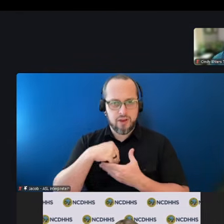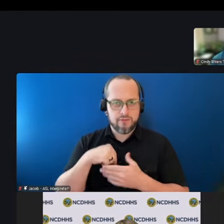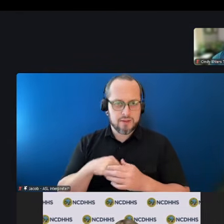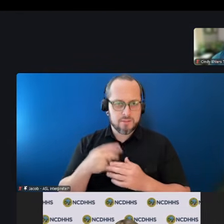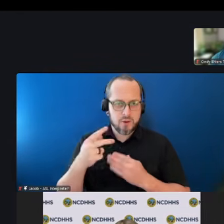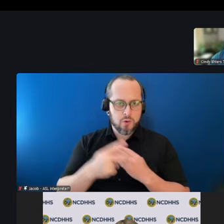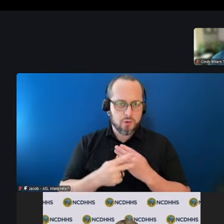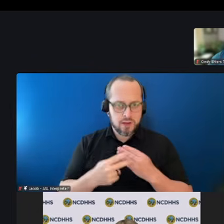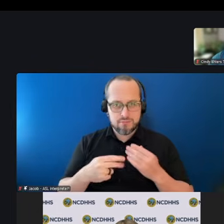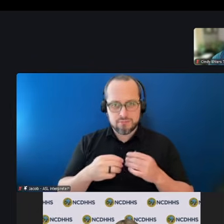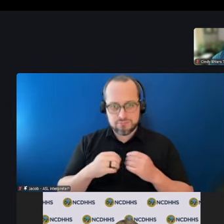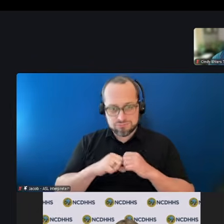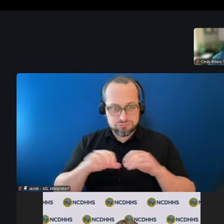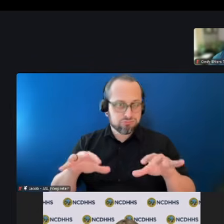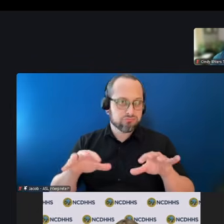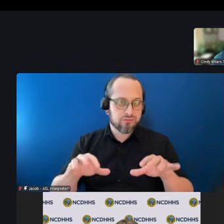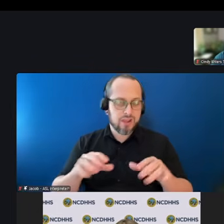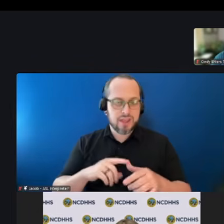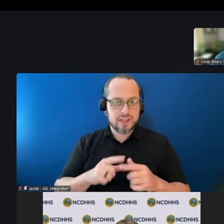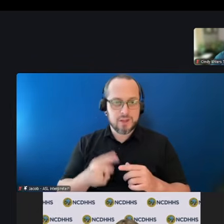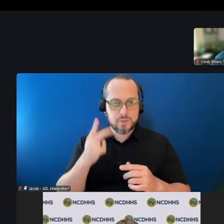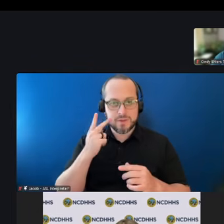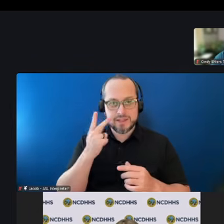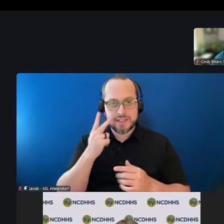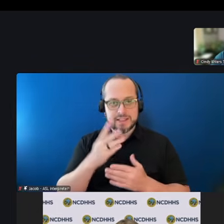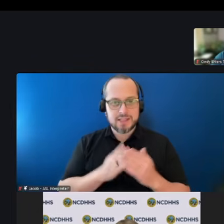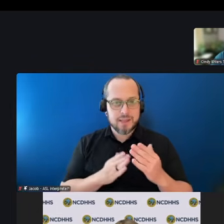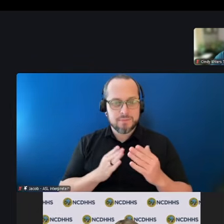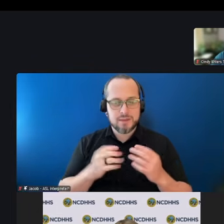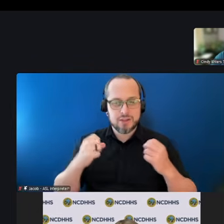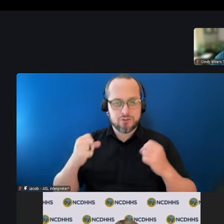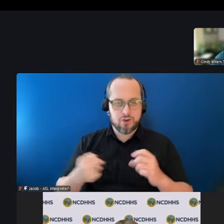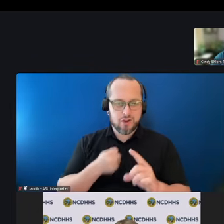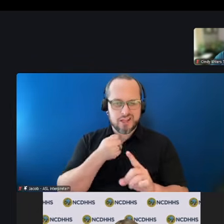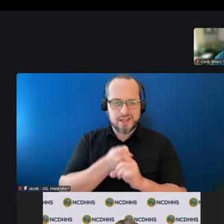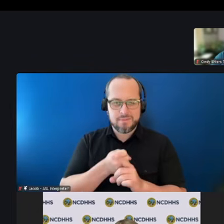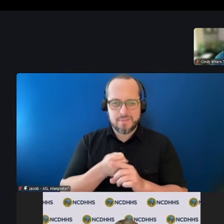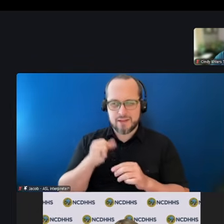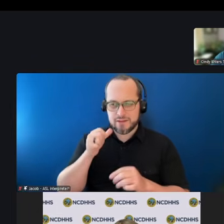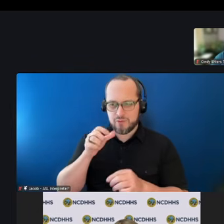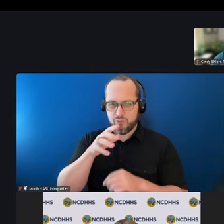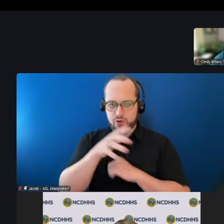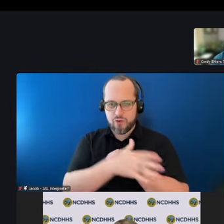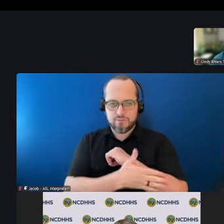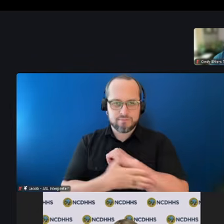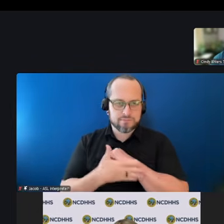gets launched and uh we see some uh strong impact in rural communities. So thank you